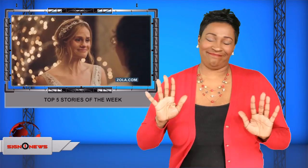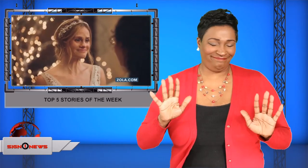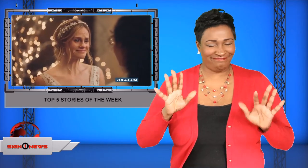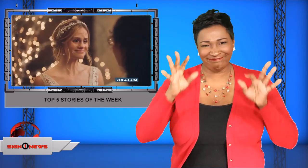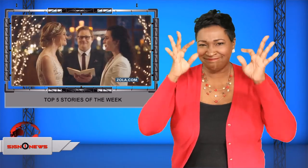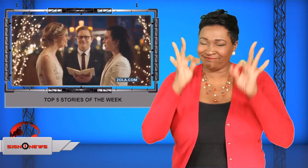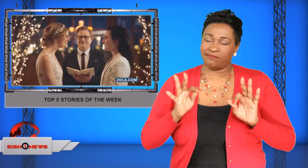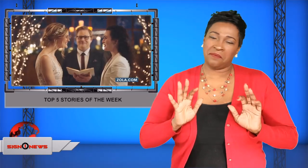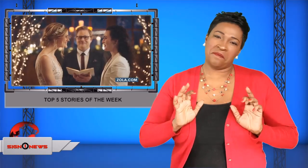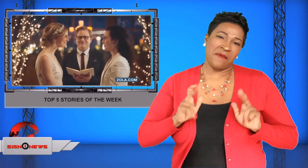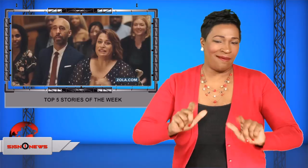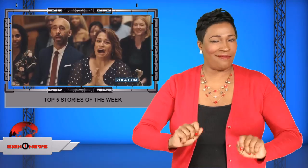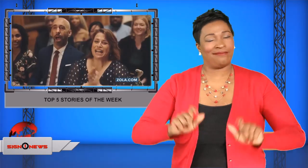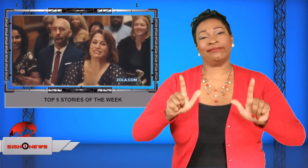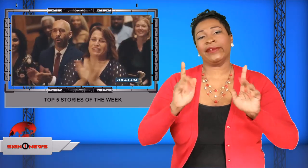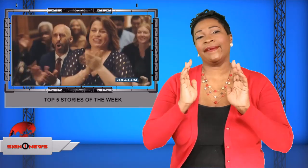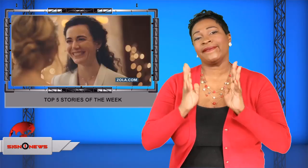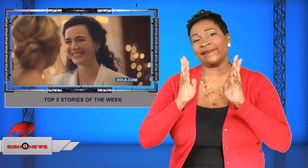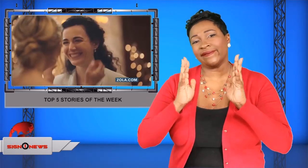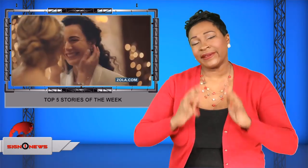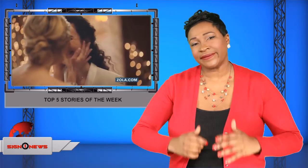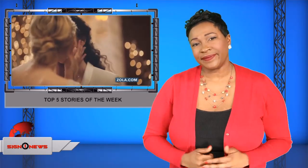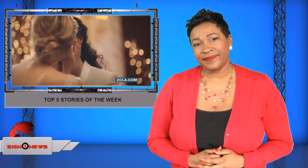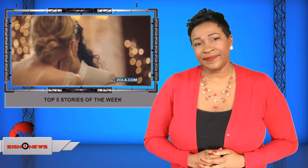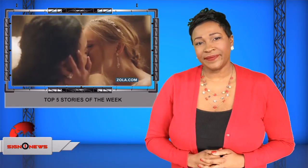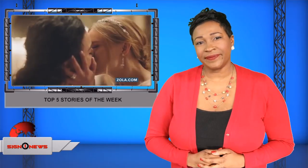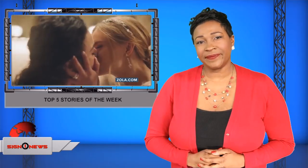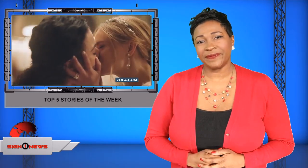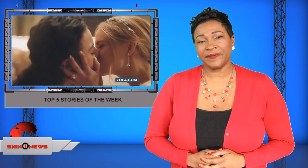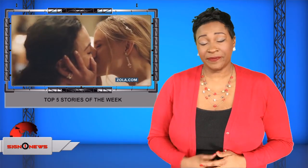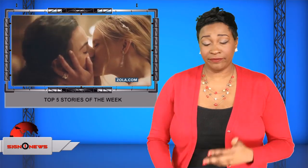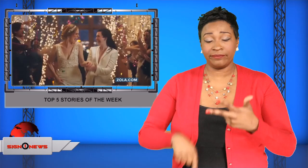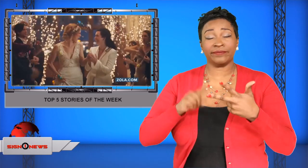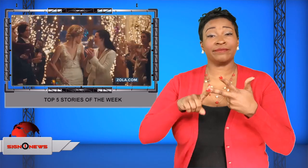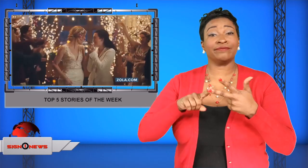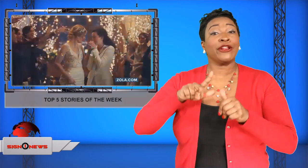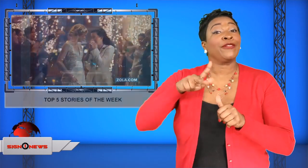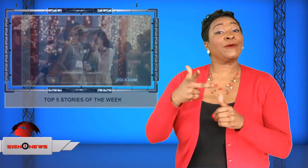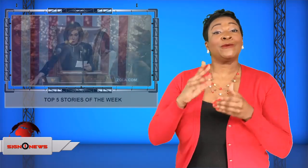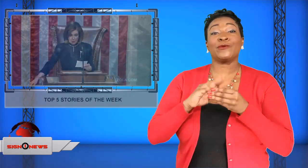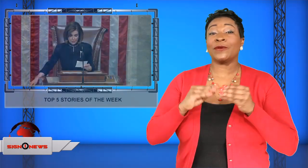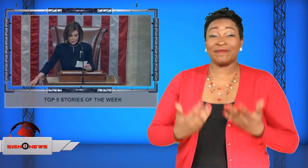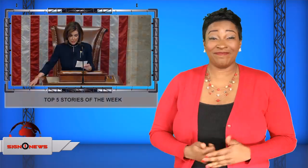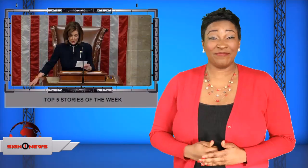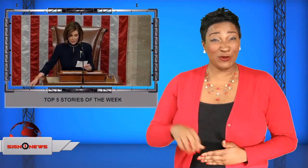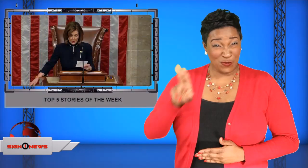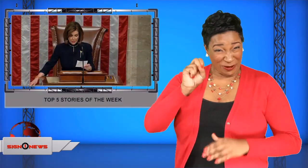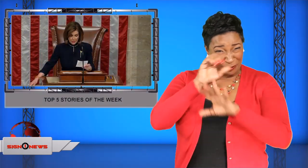Hallmark to reinstate it.